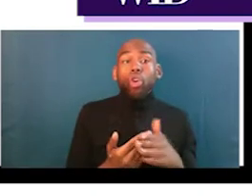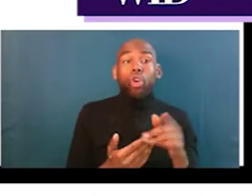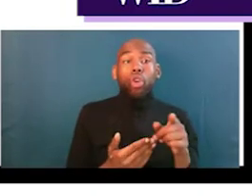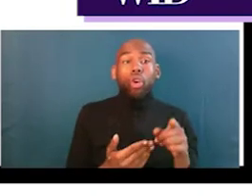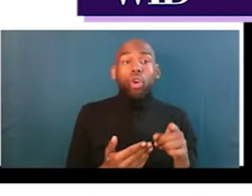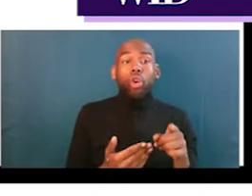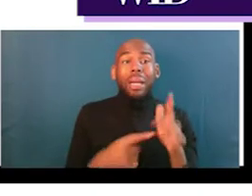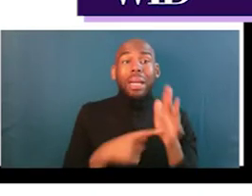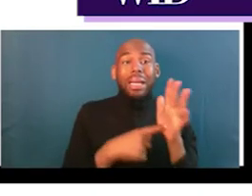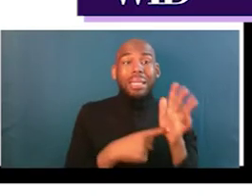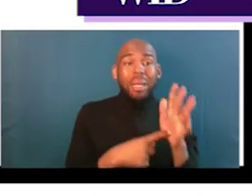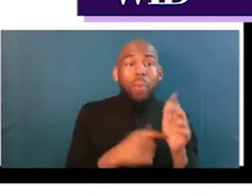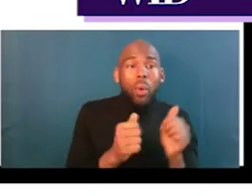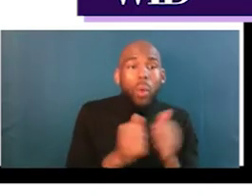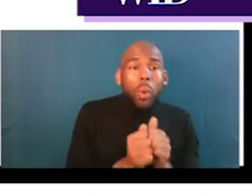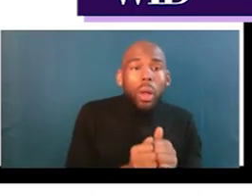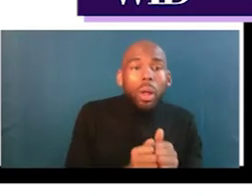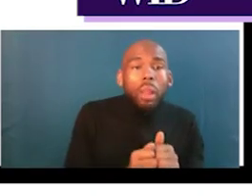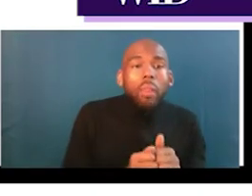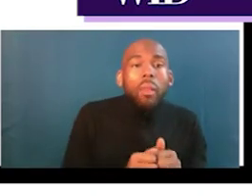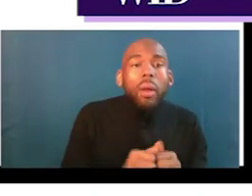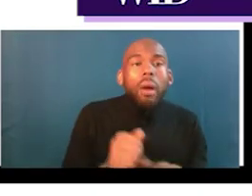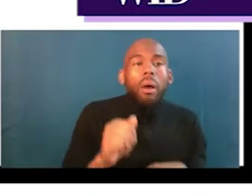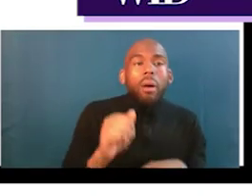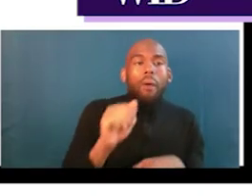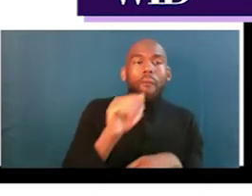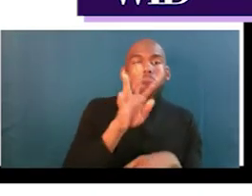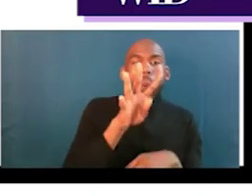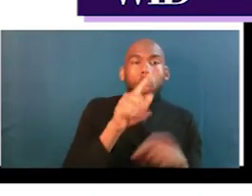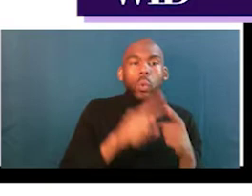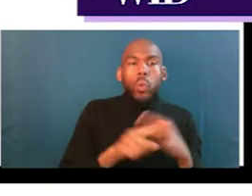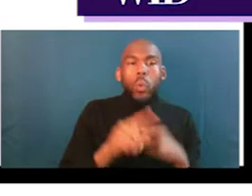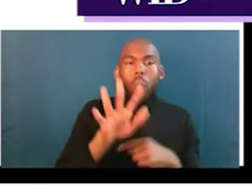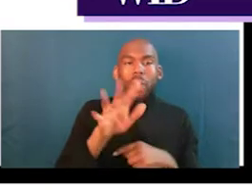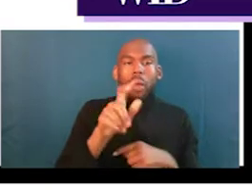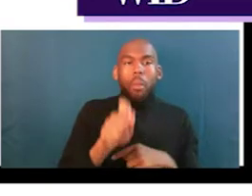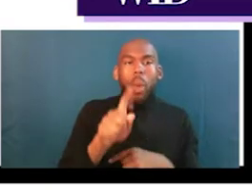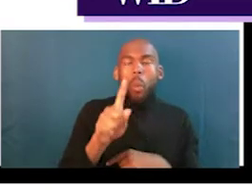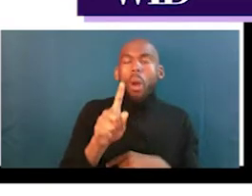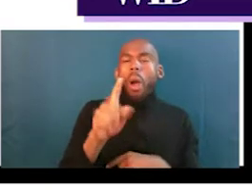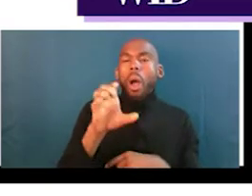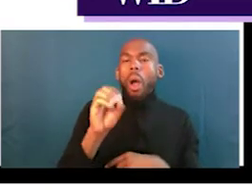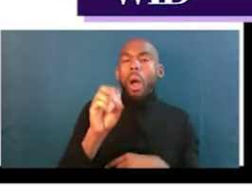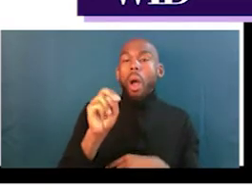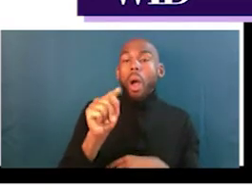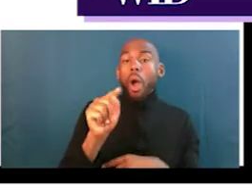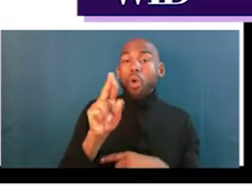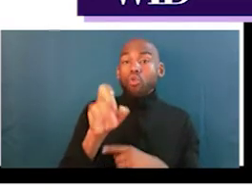four and a half to one contrast ratio, which is the minimum. So here we have a gray text